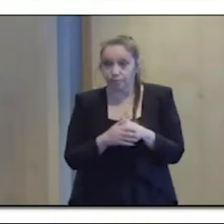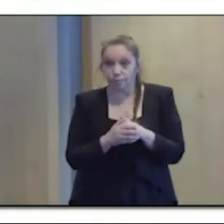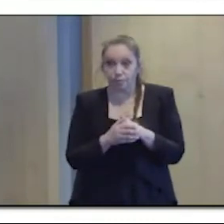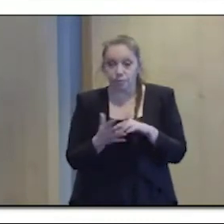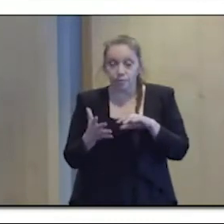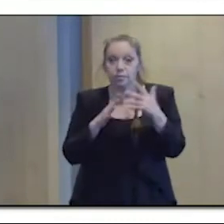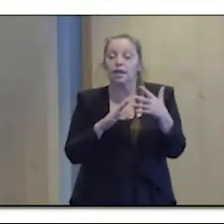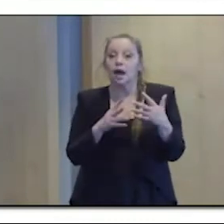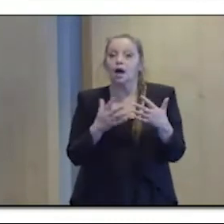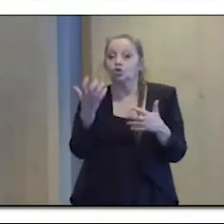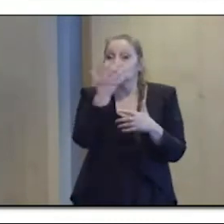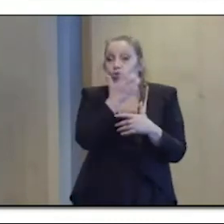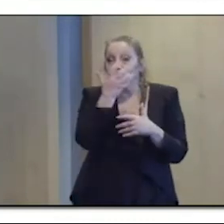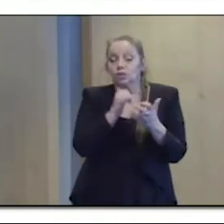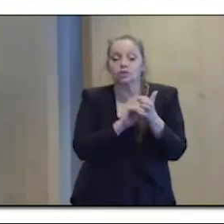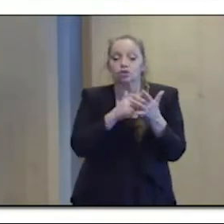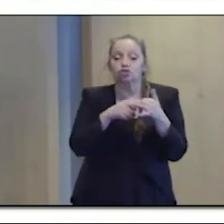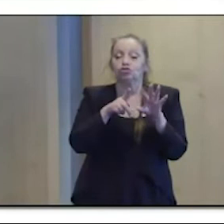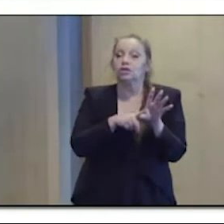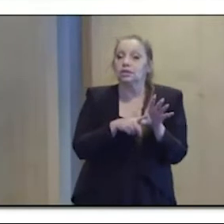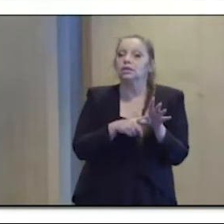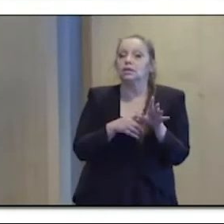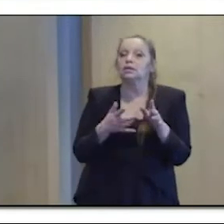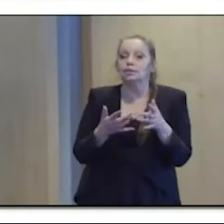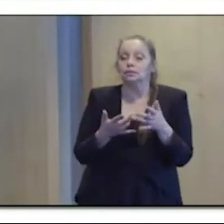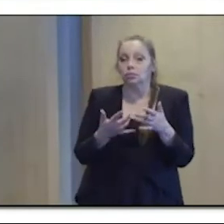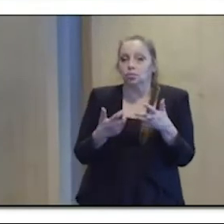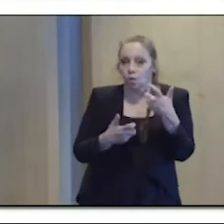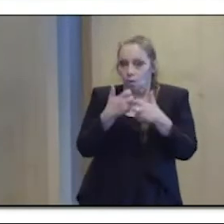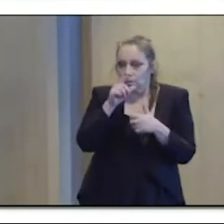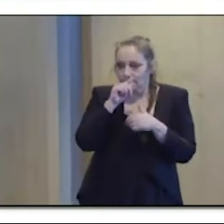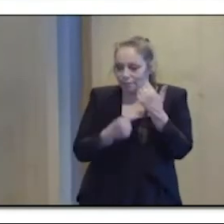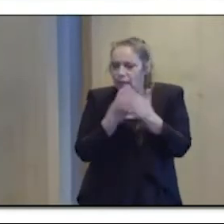which is a way of saying it has consequences to keeping the lights on. So if you'd like to think